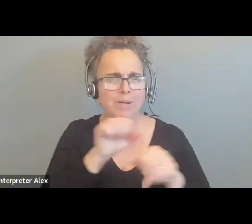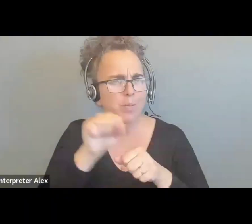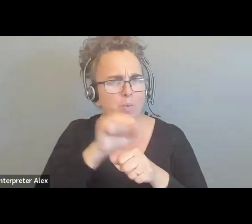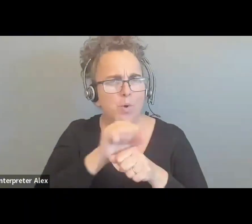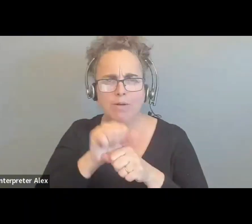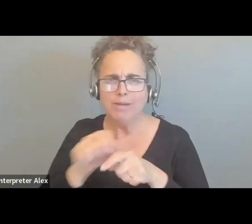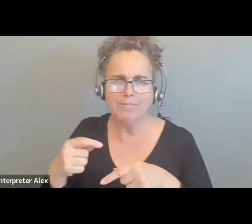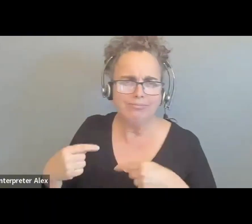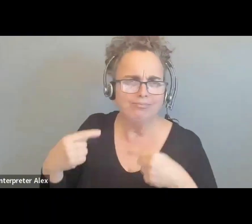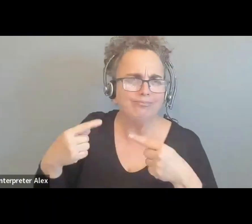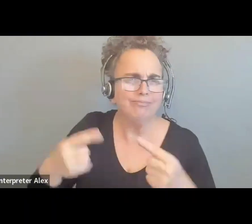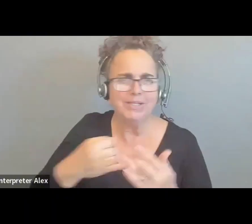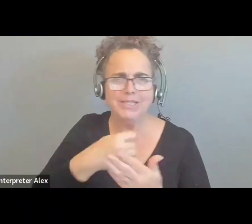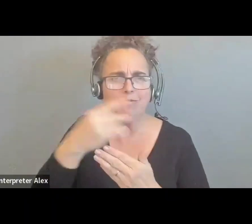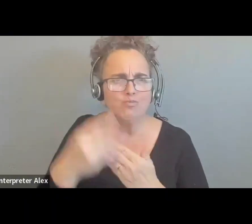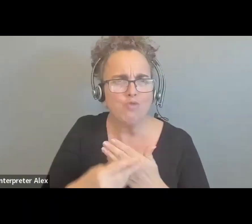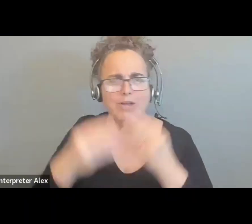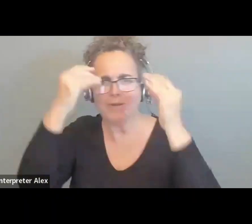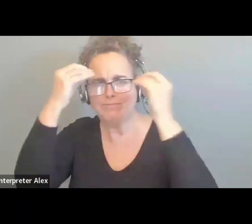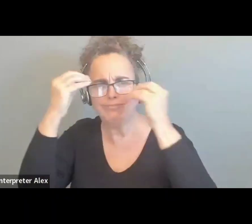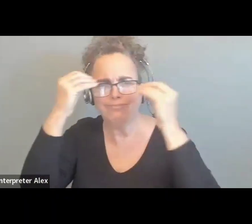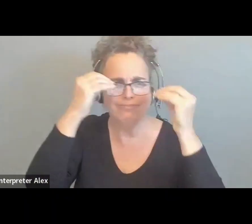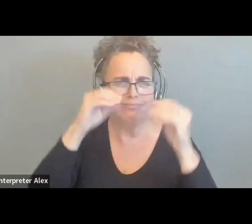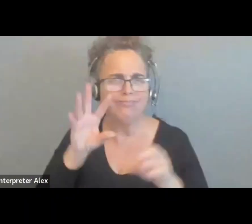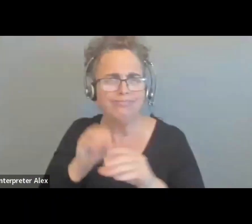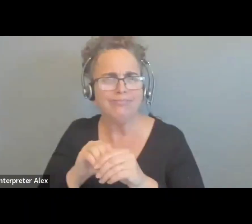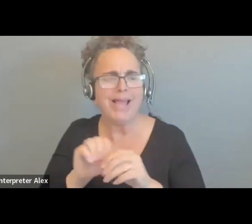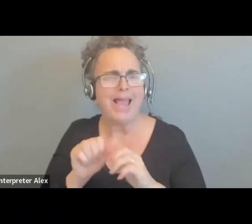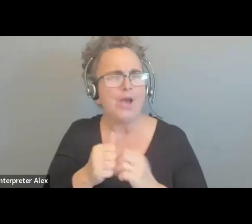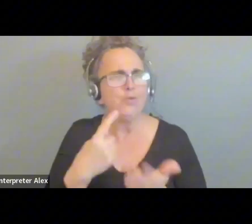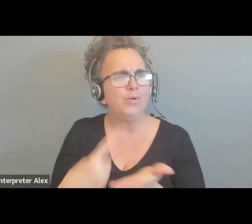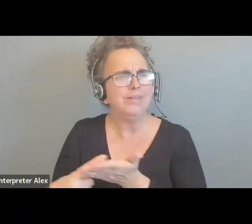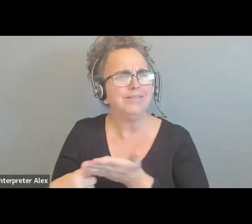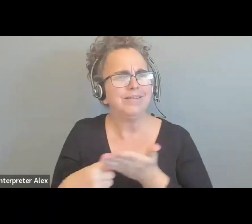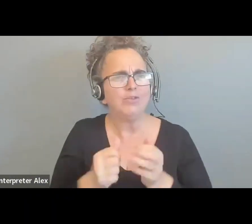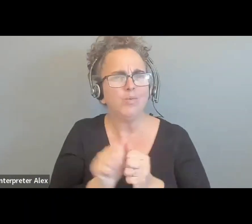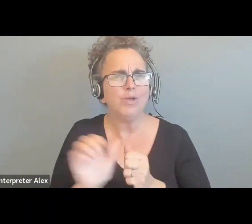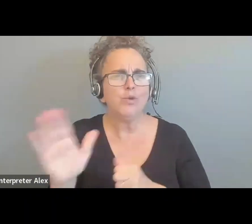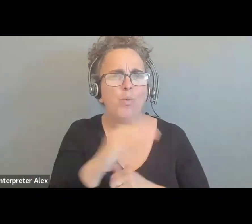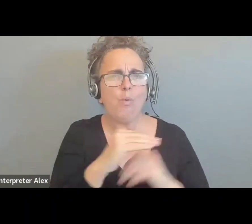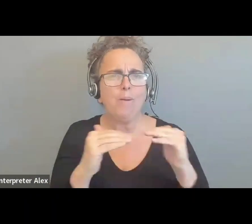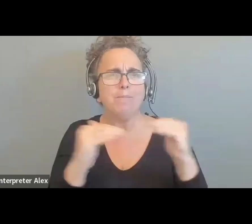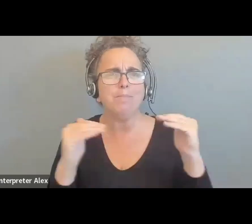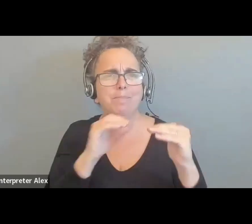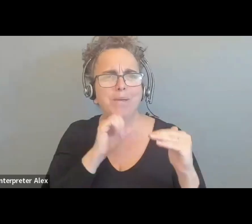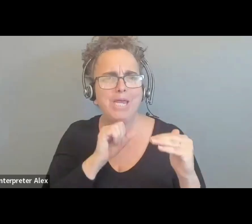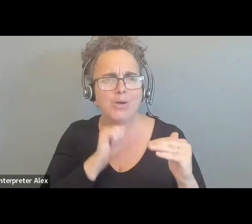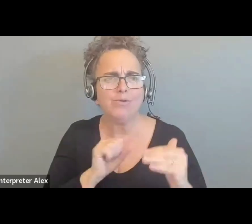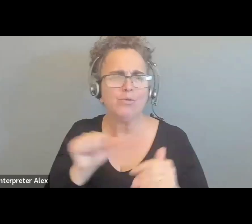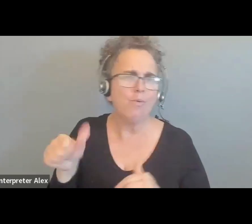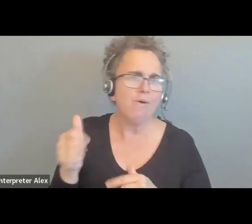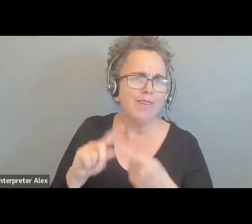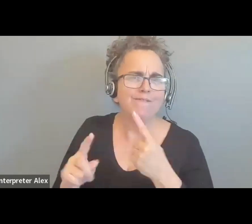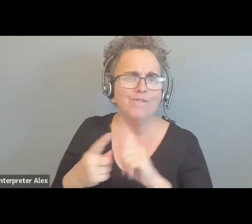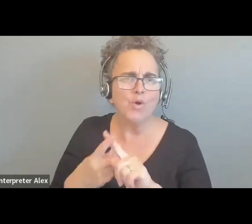and thinking through this, how do you talk about it with your peers or with some of your other friends who maybe aren't thinking about